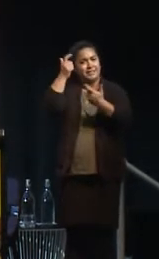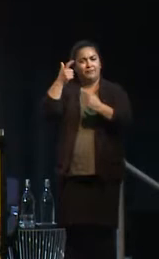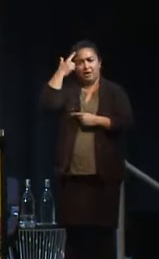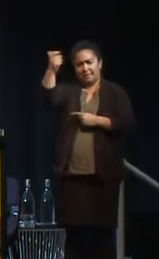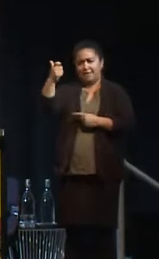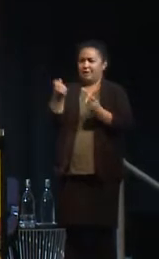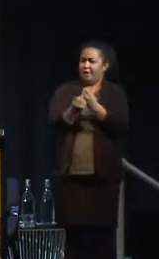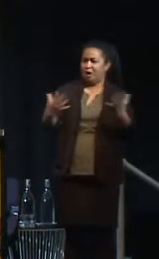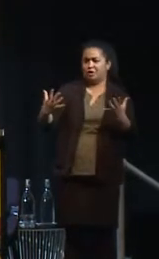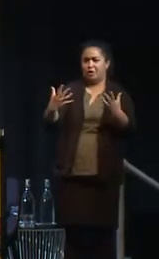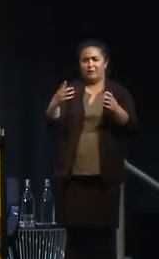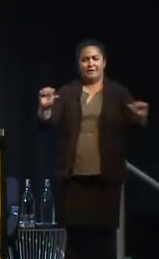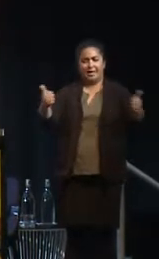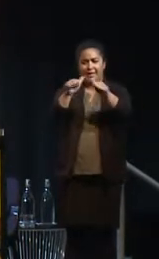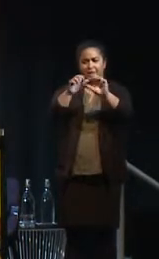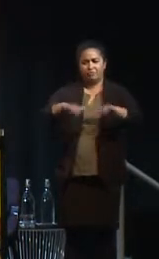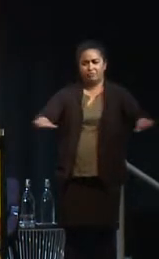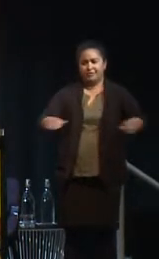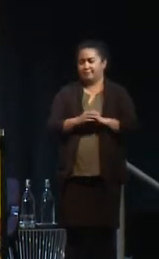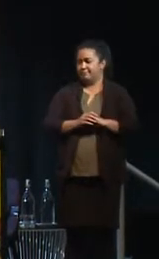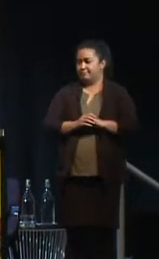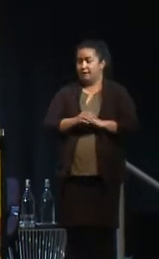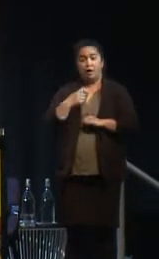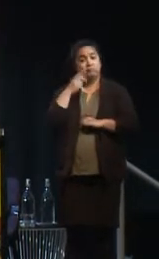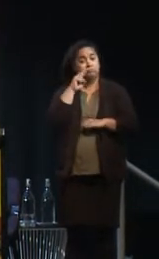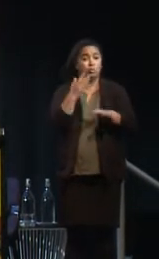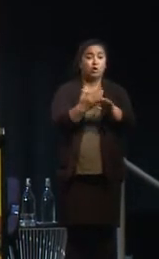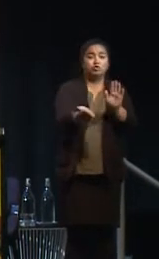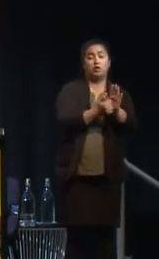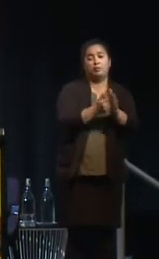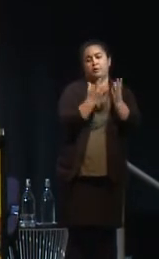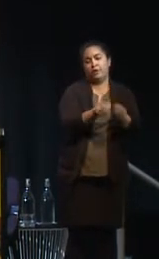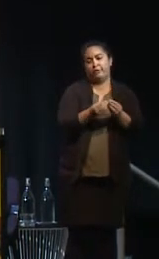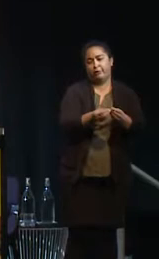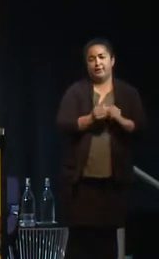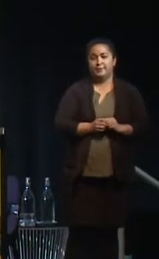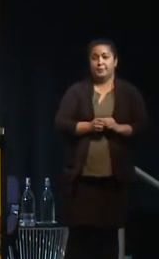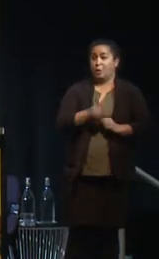“Overall I found the workshop was very worthwhile” And here's what we have come up with together